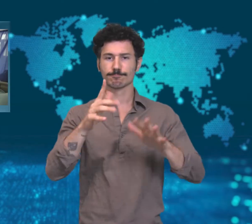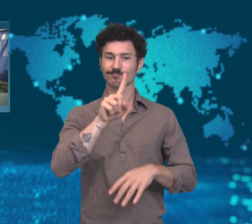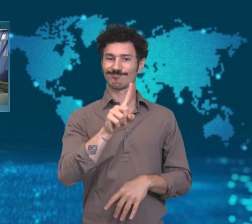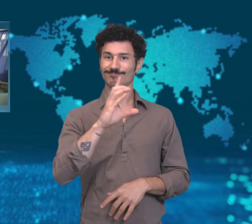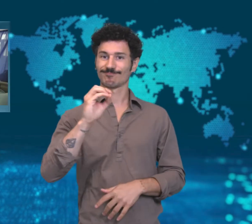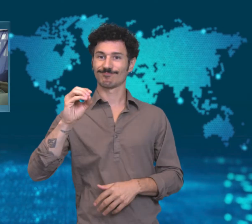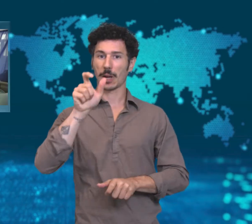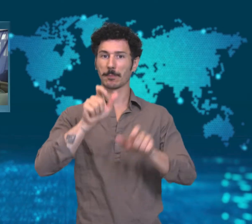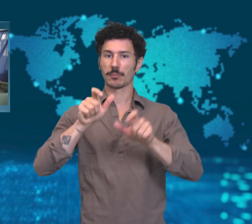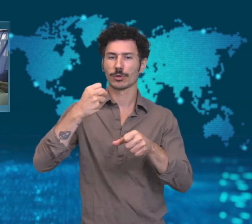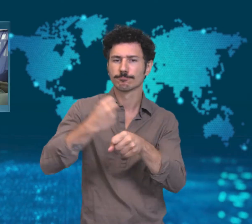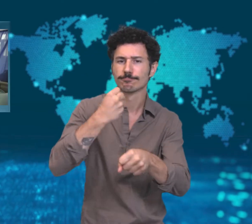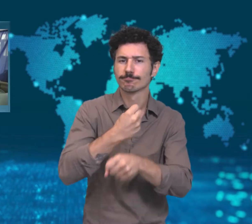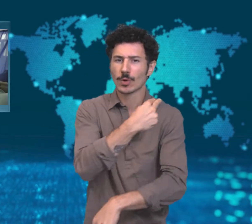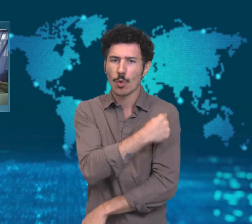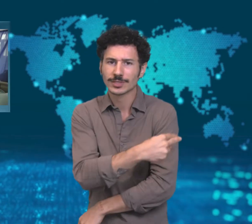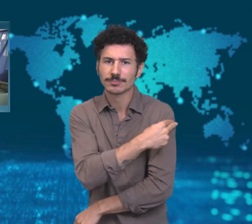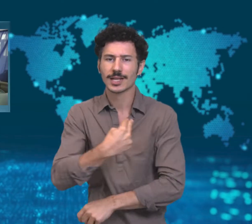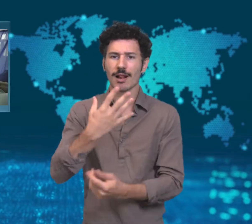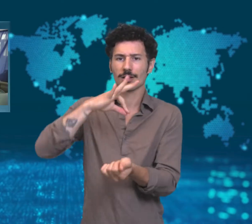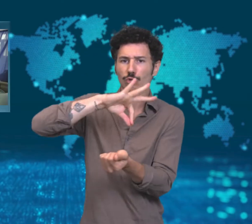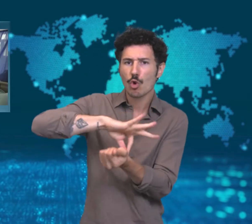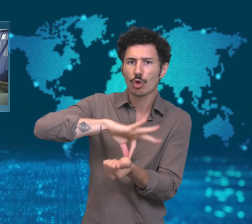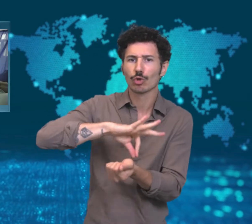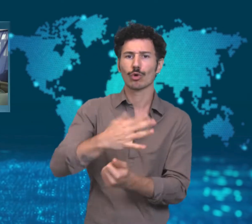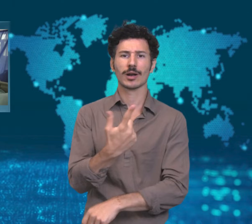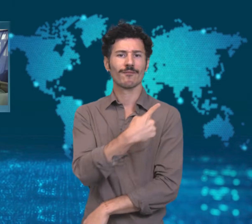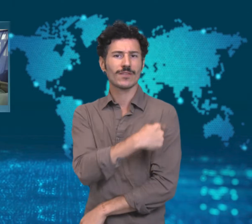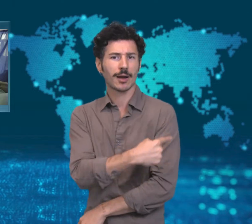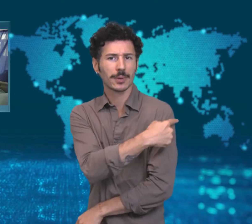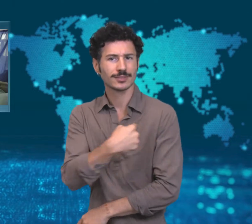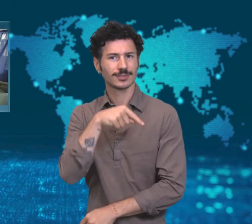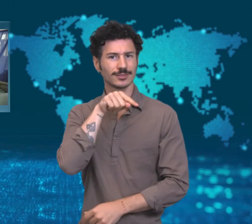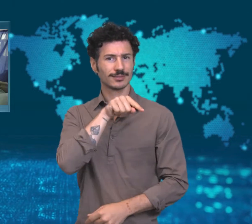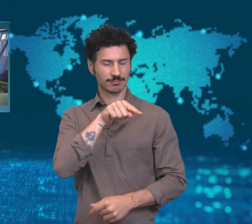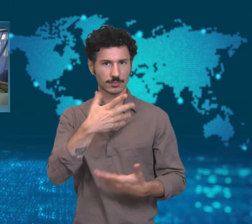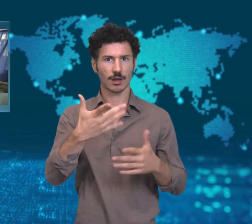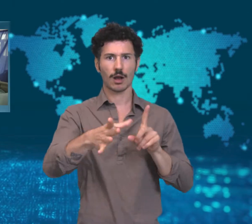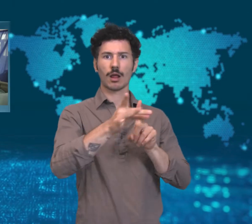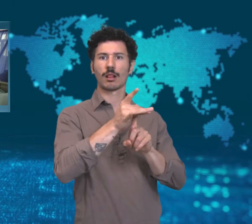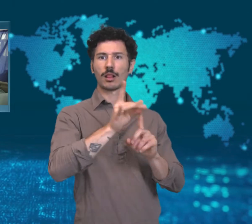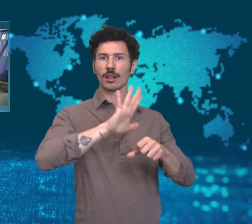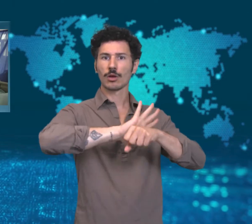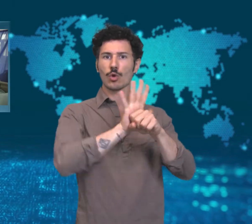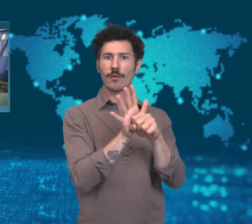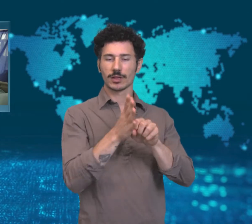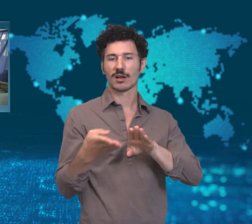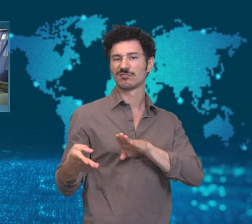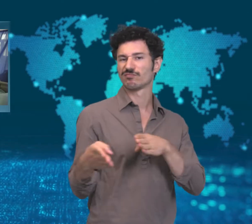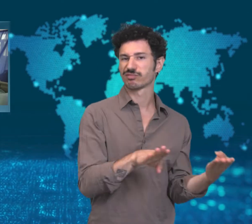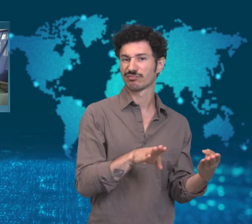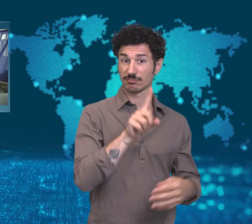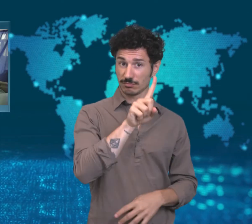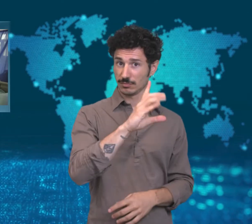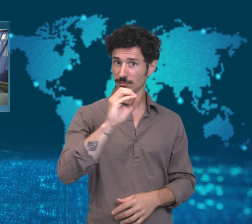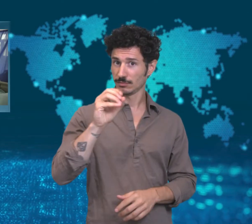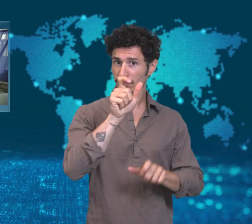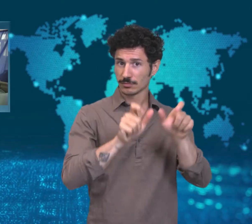In Yemen, around 100 medical workers have died of COVID-19,